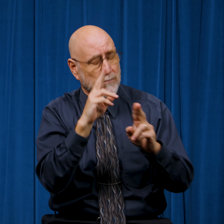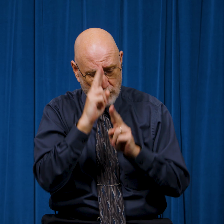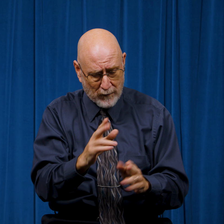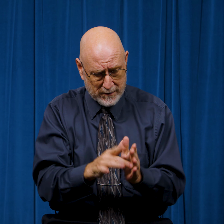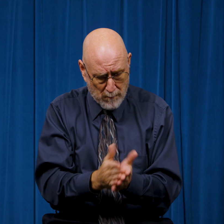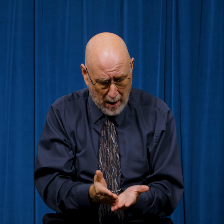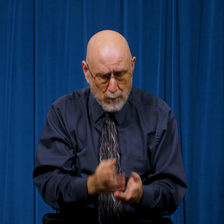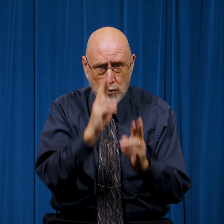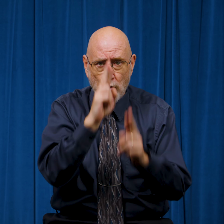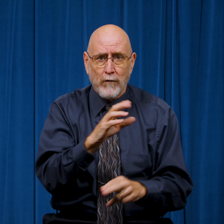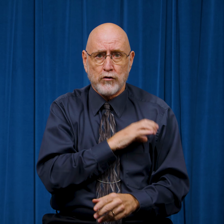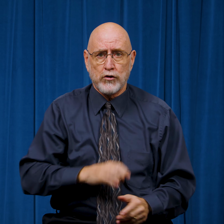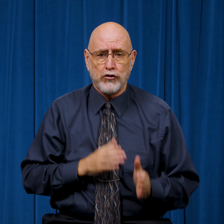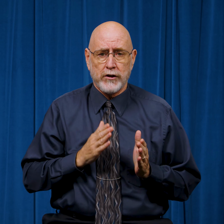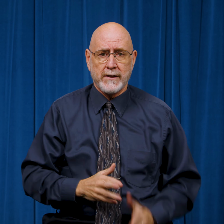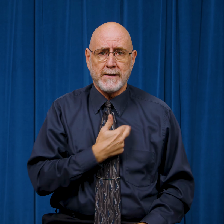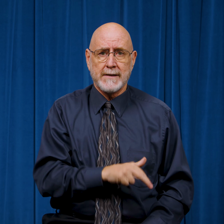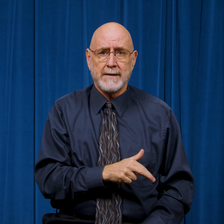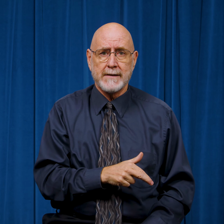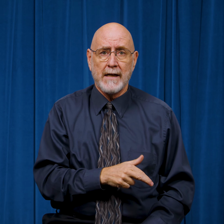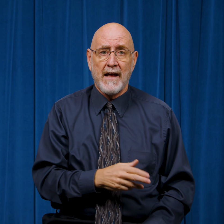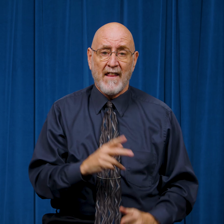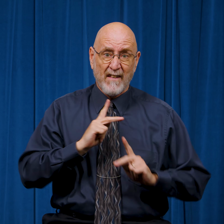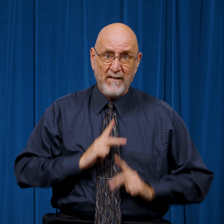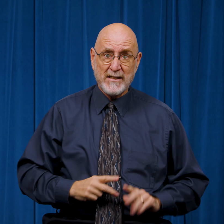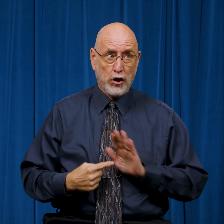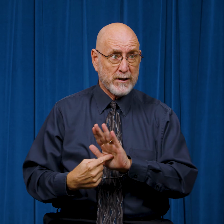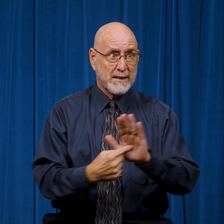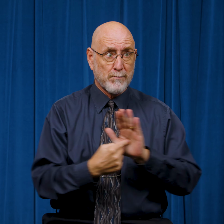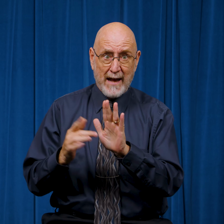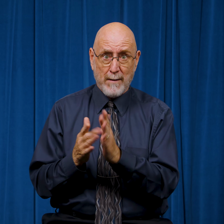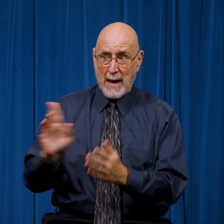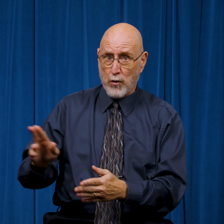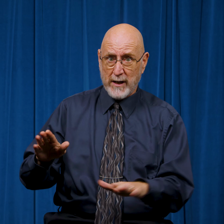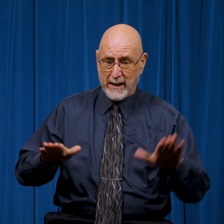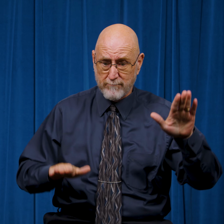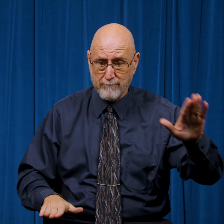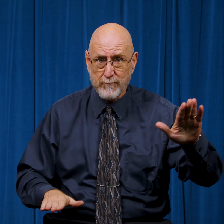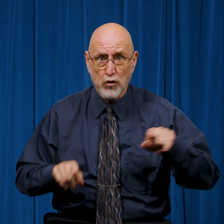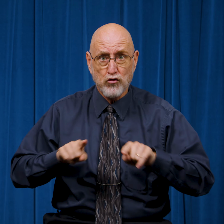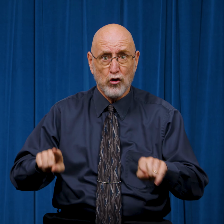the physical display of the Bible Washington used during his inauguration